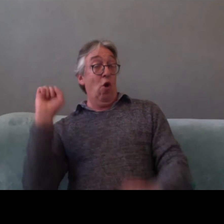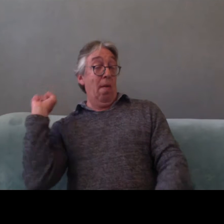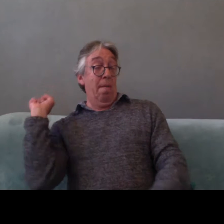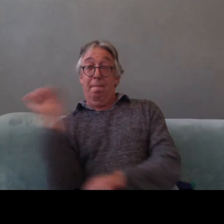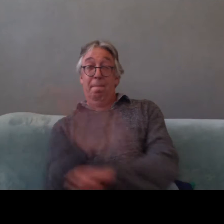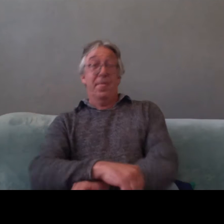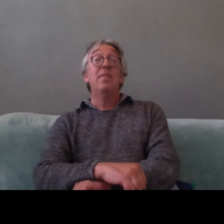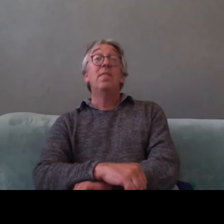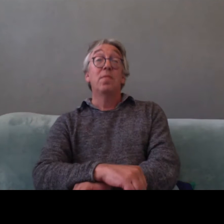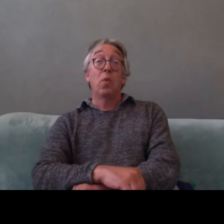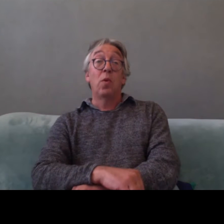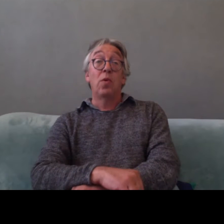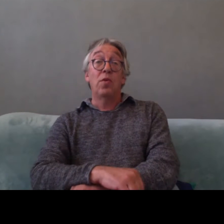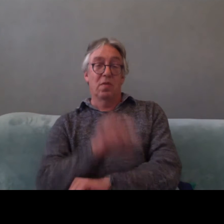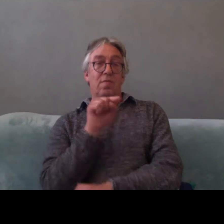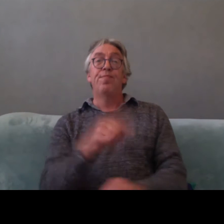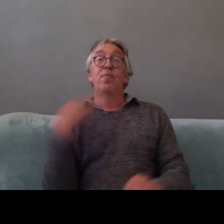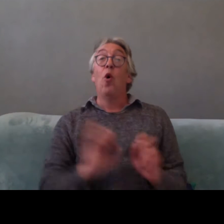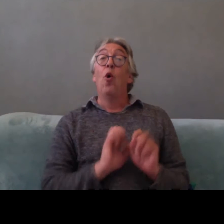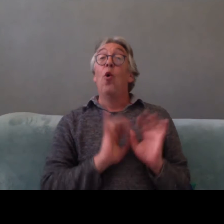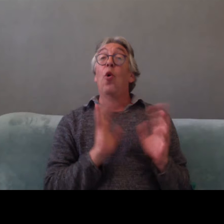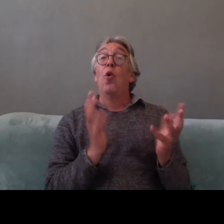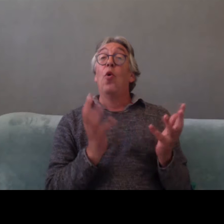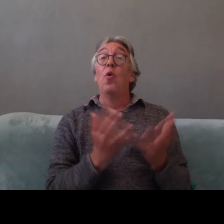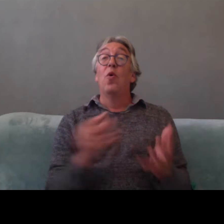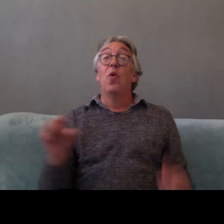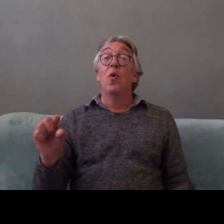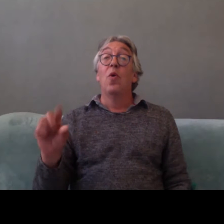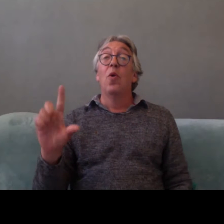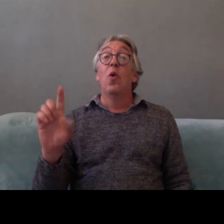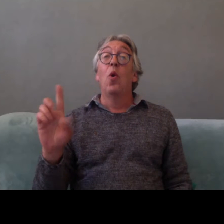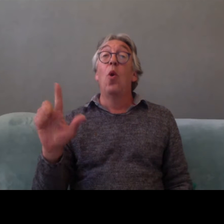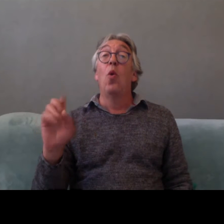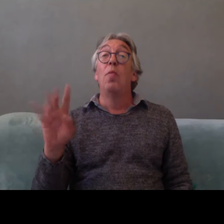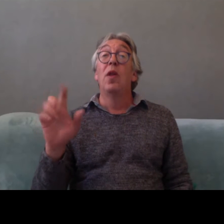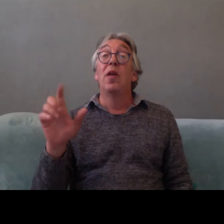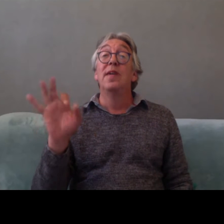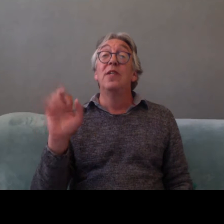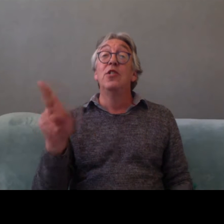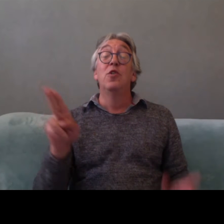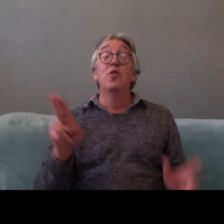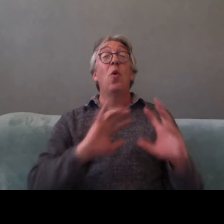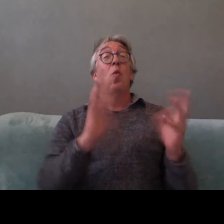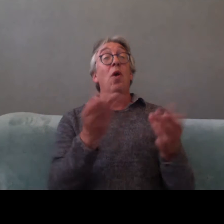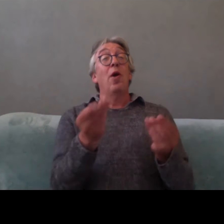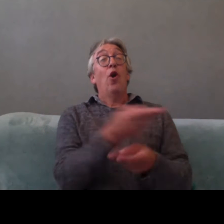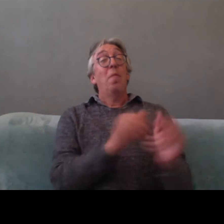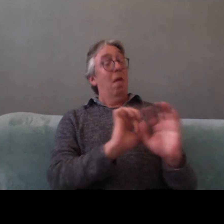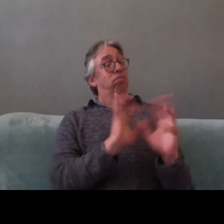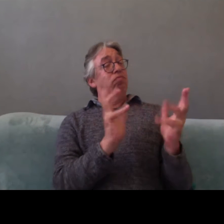It has also defeated the long-lasting attempt